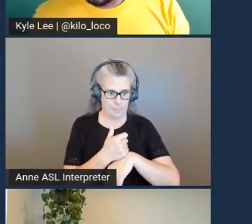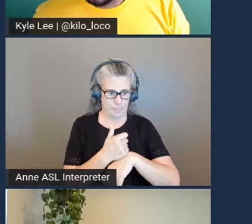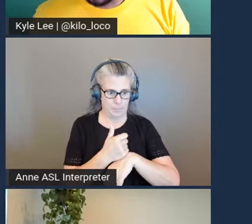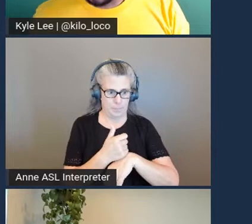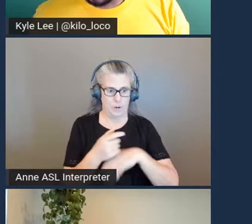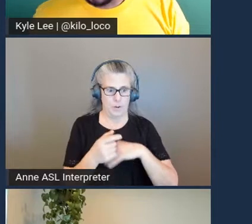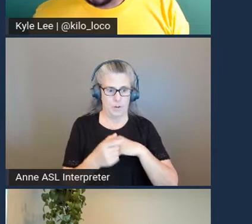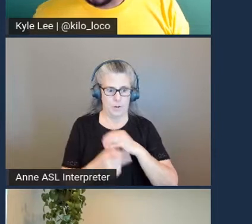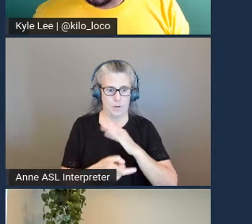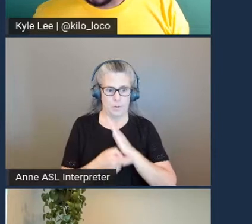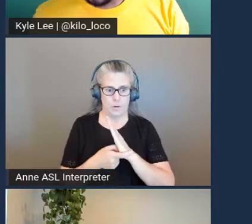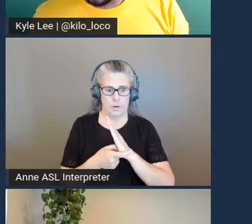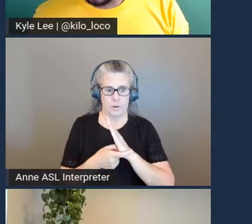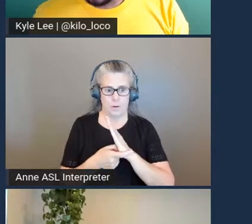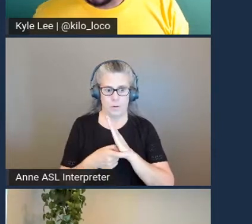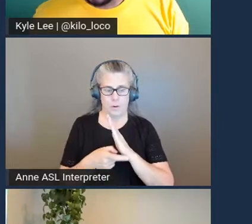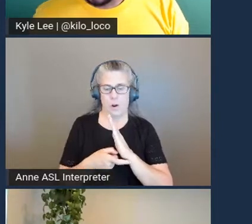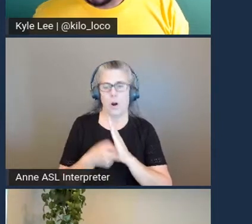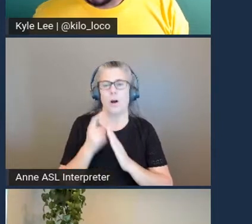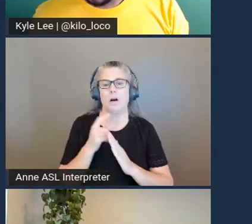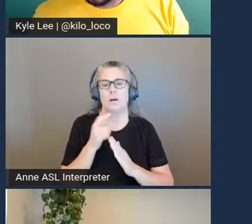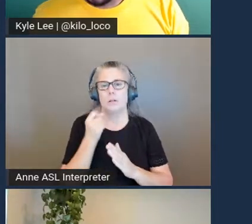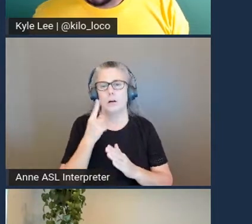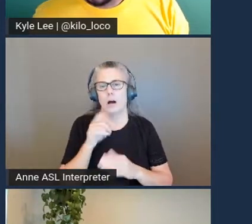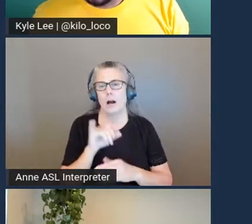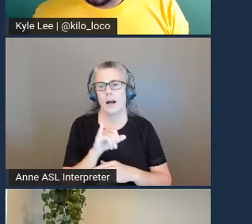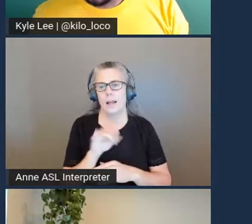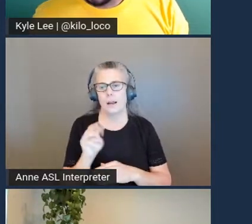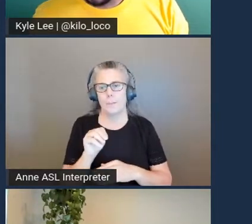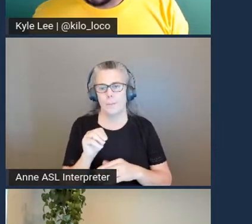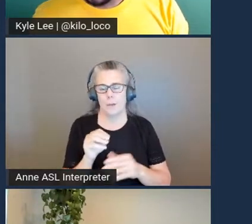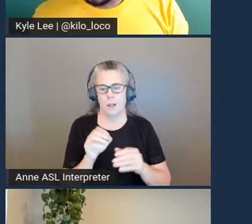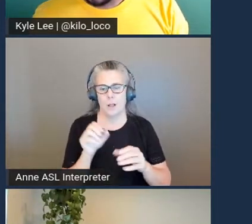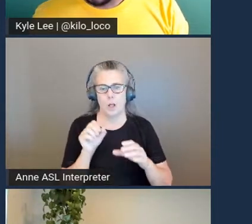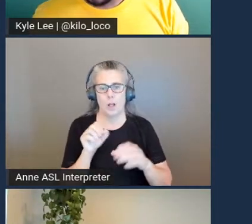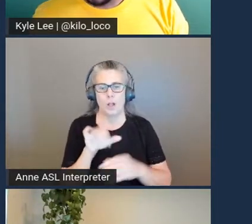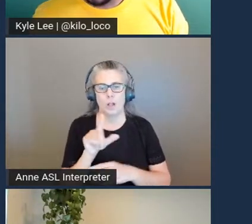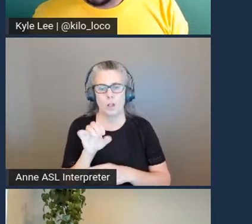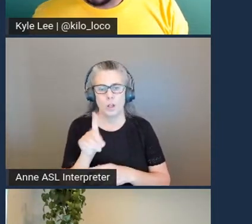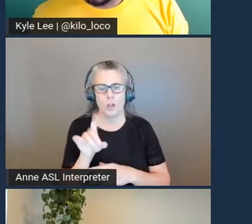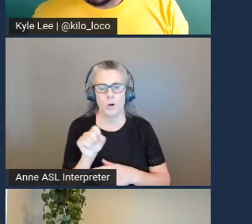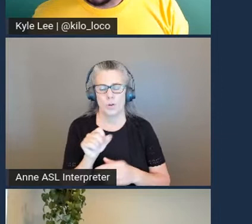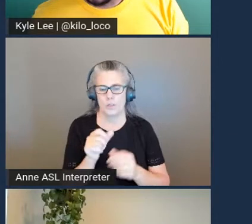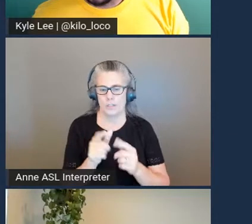this thing, your, I am laws, policies, and all those things and getting ready for asynchronous inference.